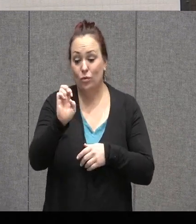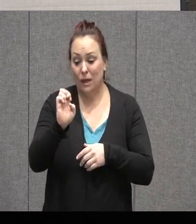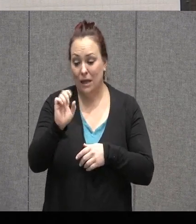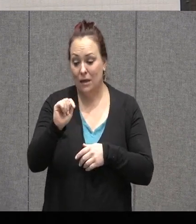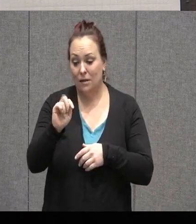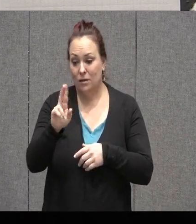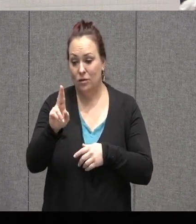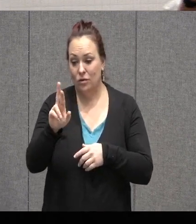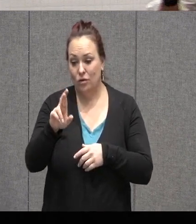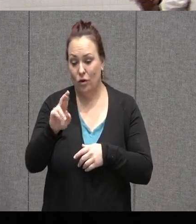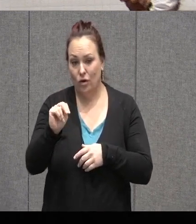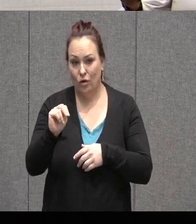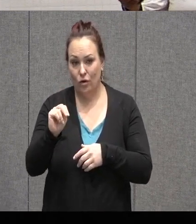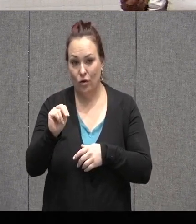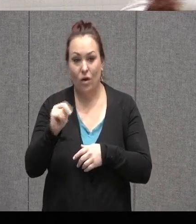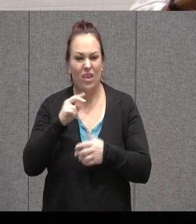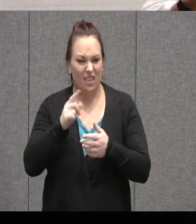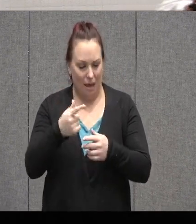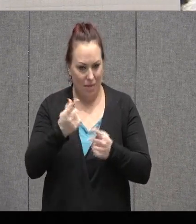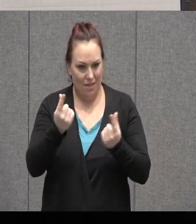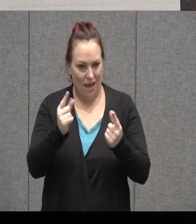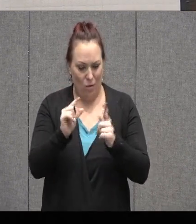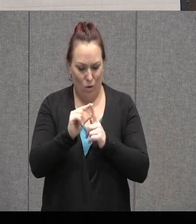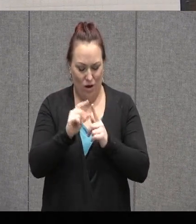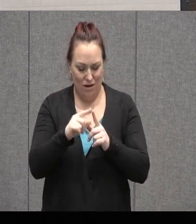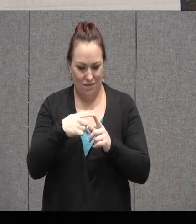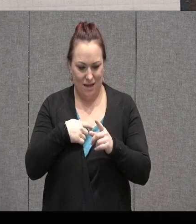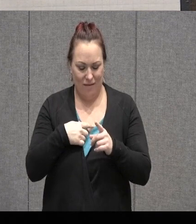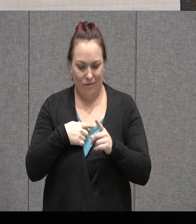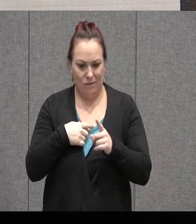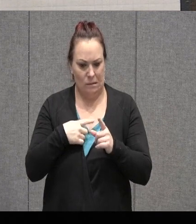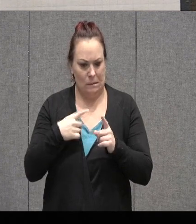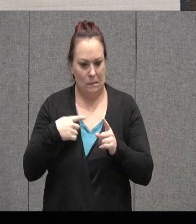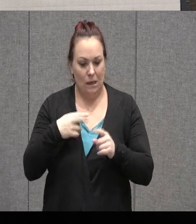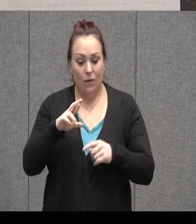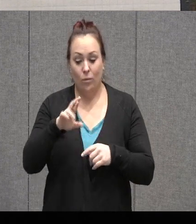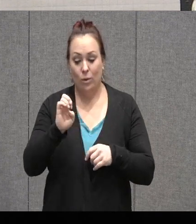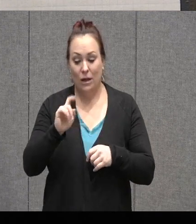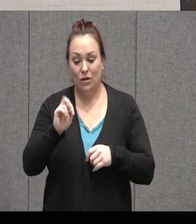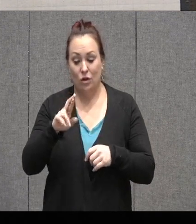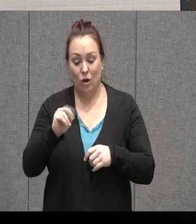Now, this one's a little tricky. Return. You buy something and then it doesn't fit, then you have to return it.